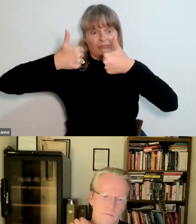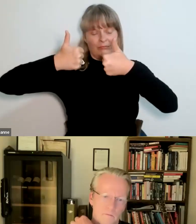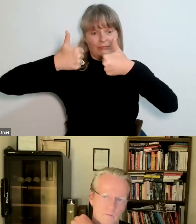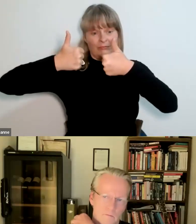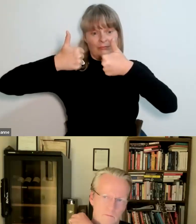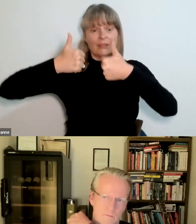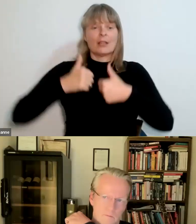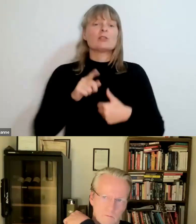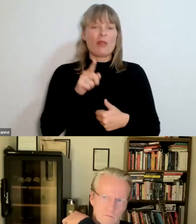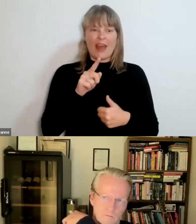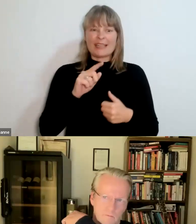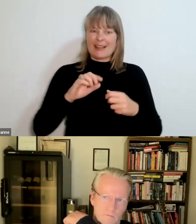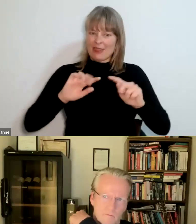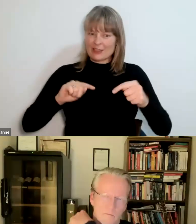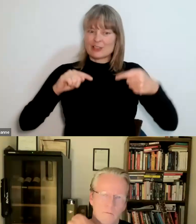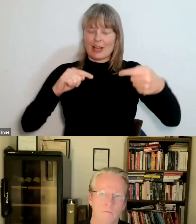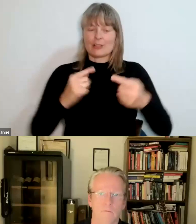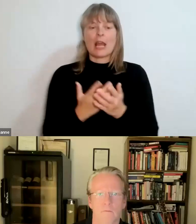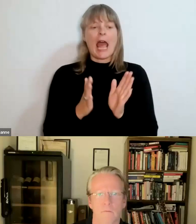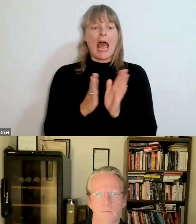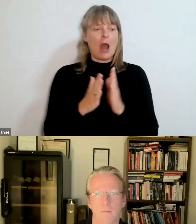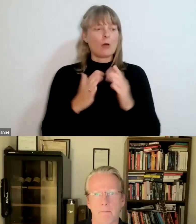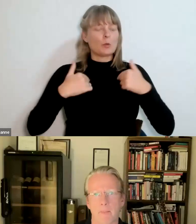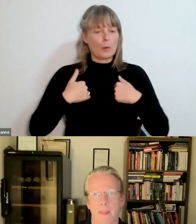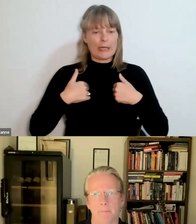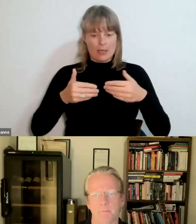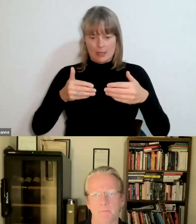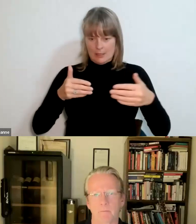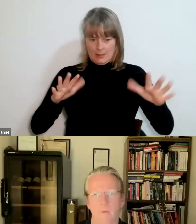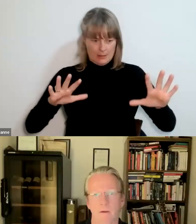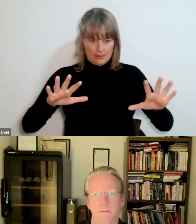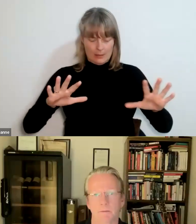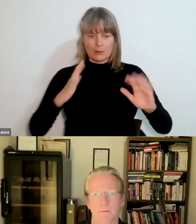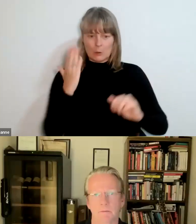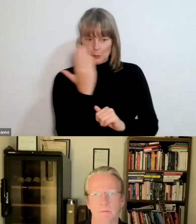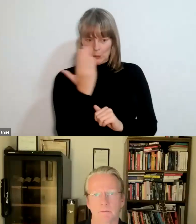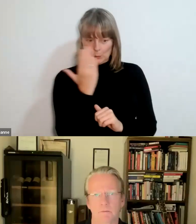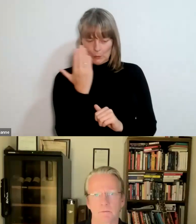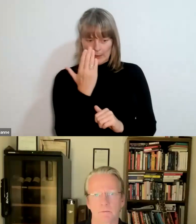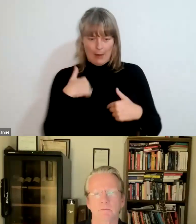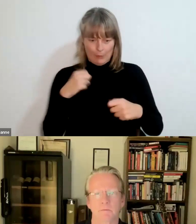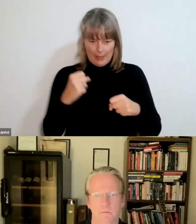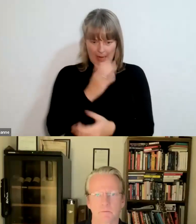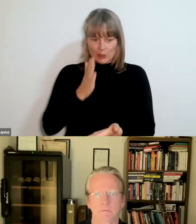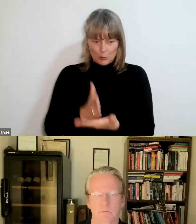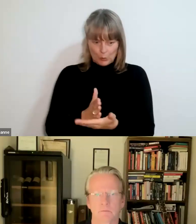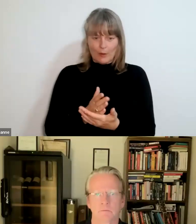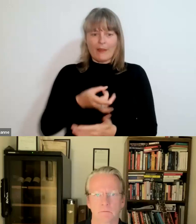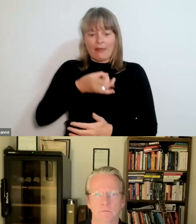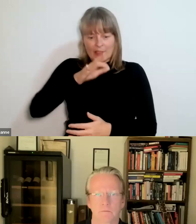And if the kids are kicking health goals by the time they are free, they are kicking